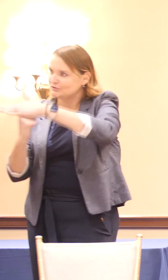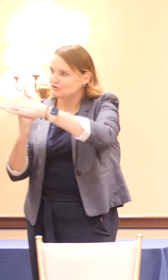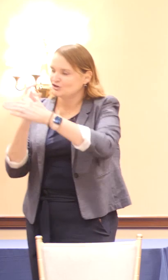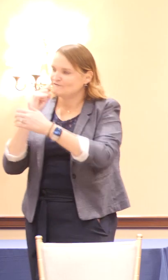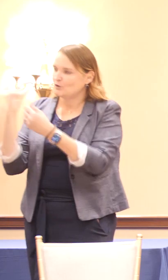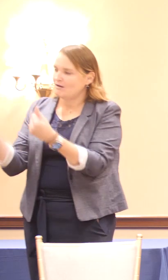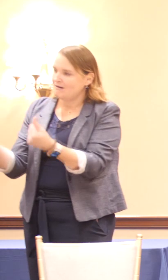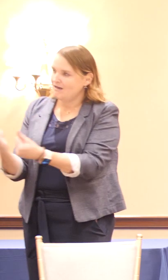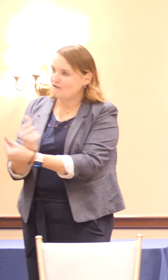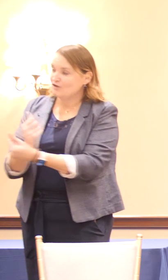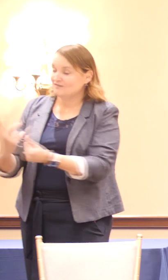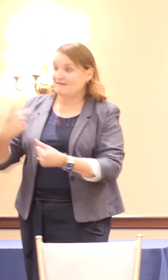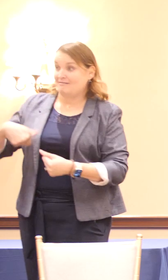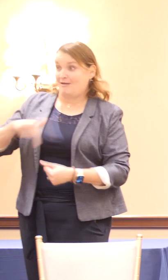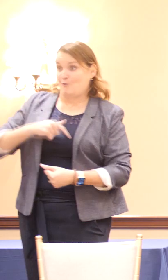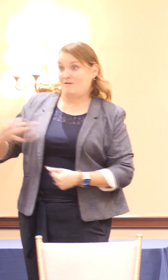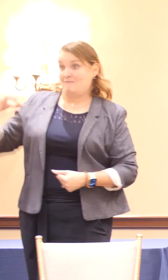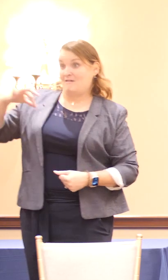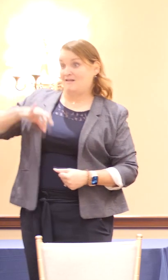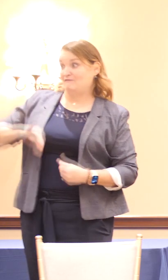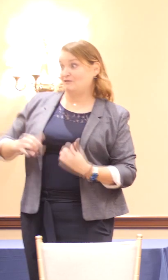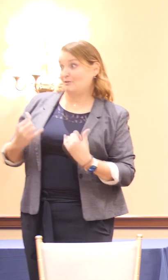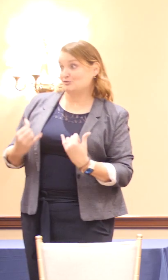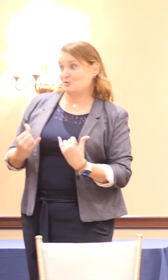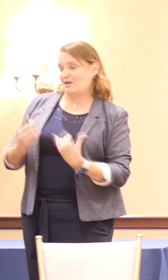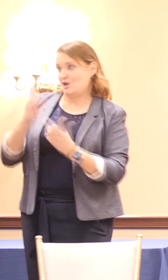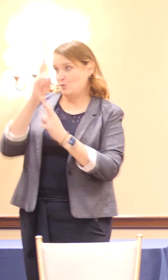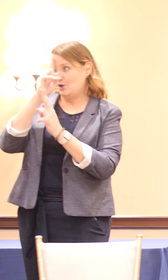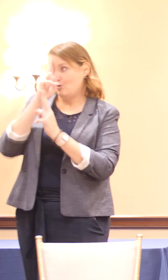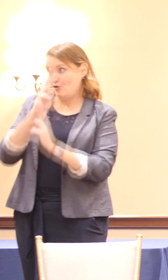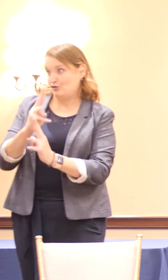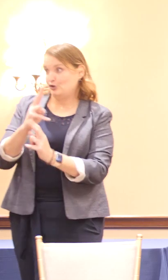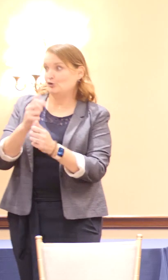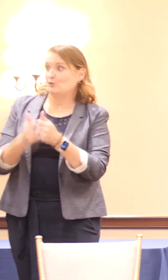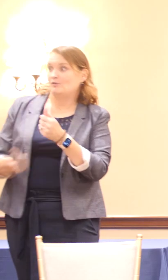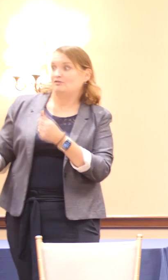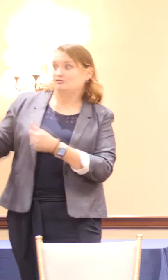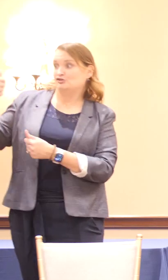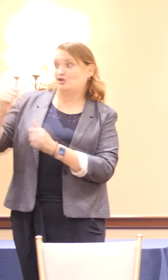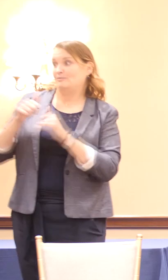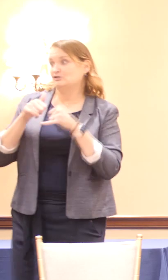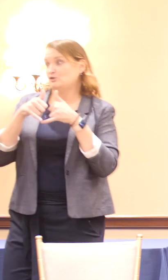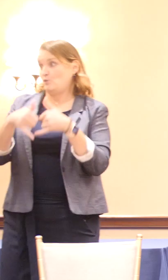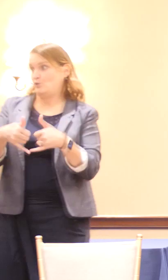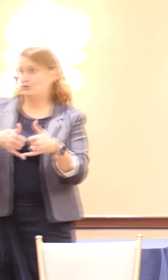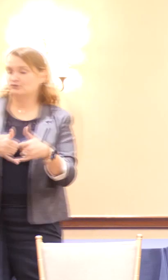we could benefit from today, we want to honor you with the Chairman's Award.